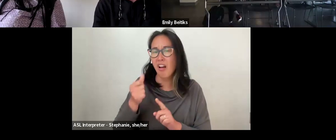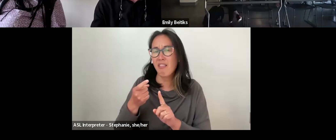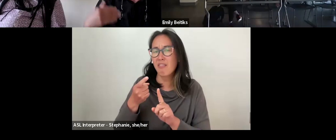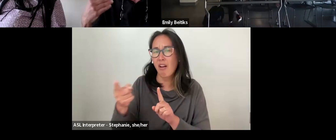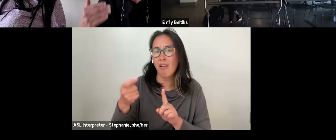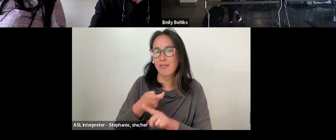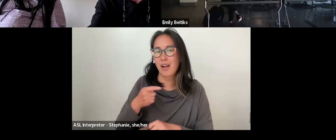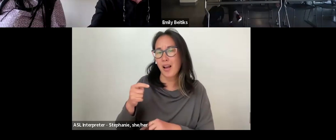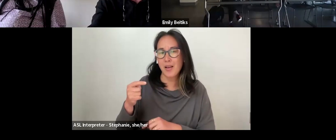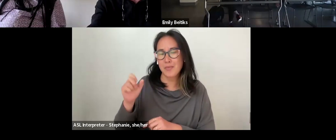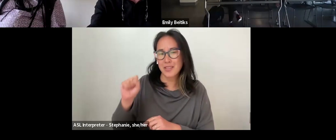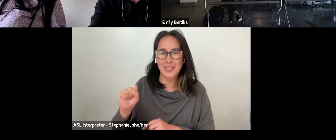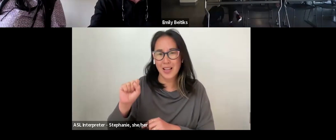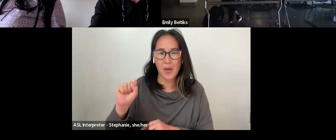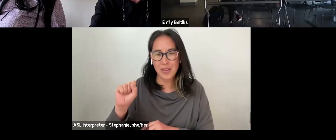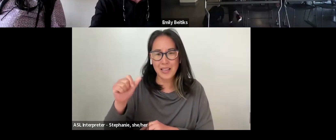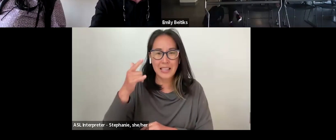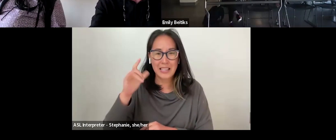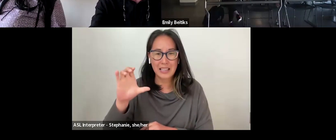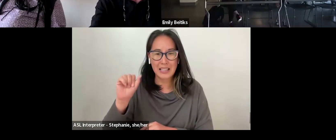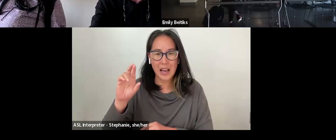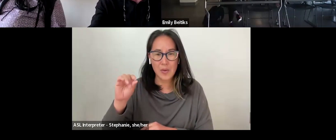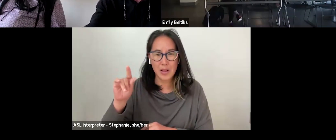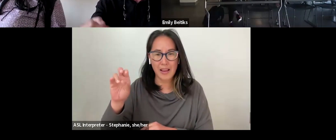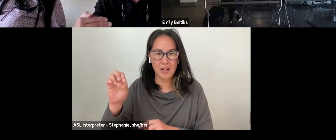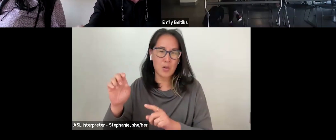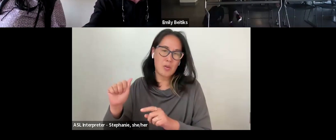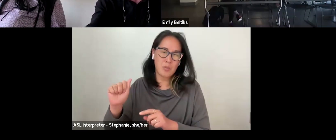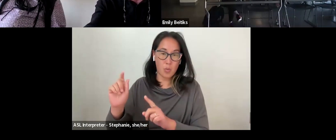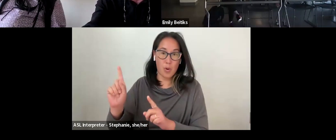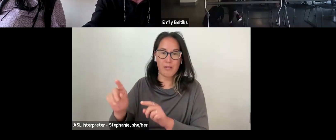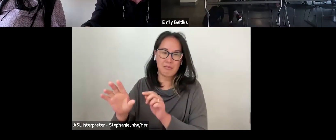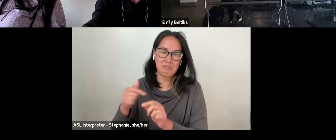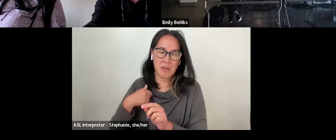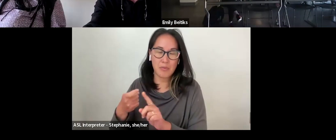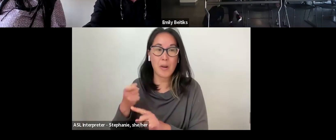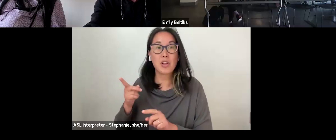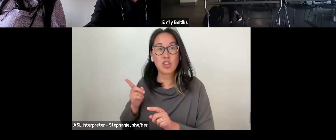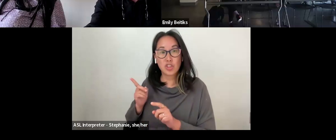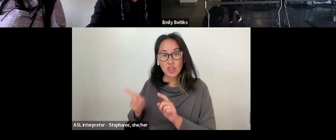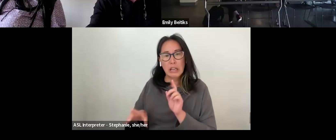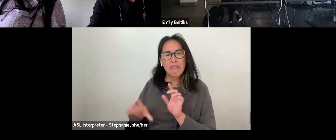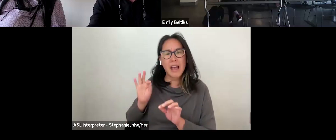Who found out about it, what was going on in the medical school. Investigated.